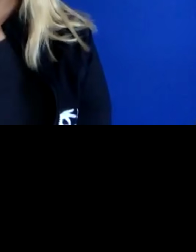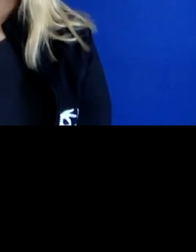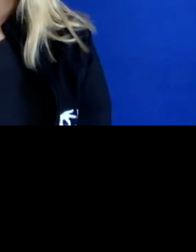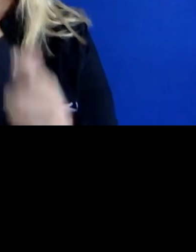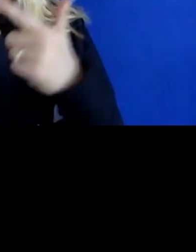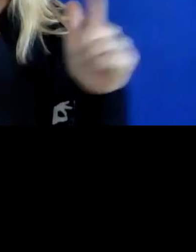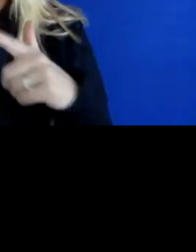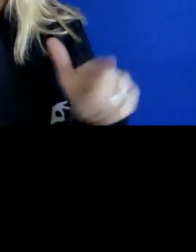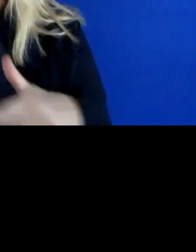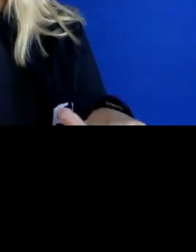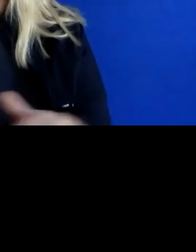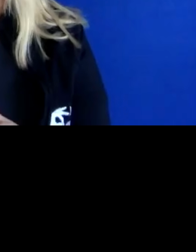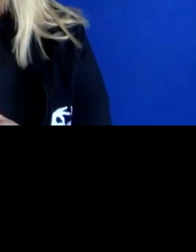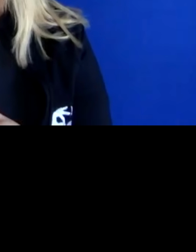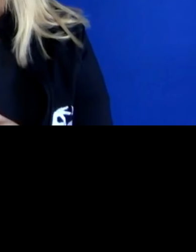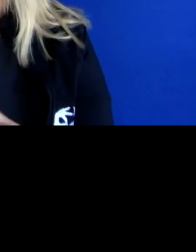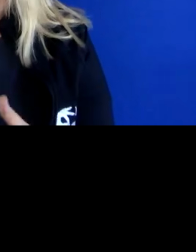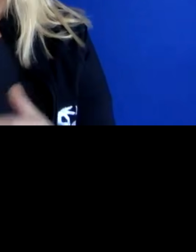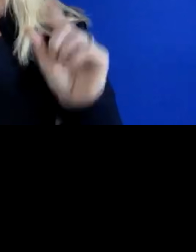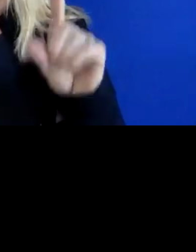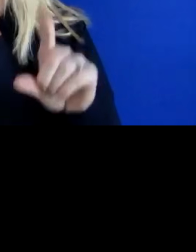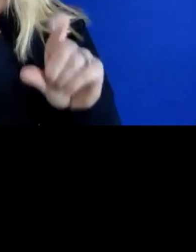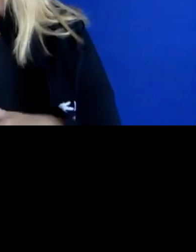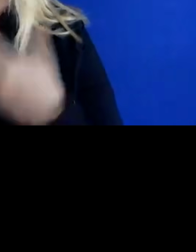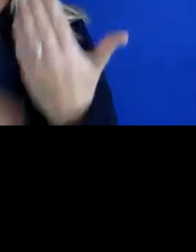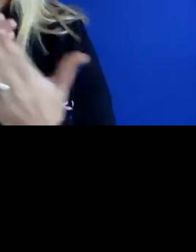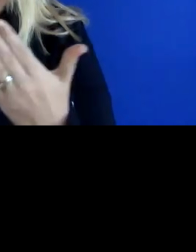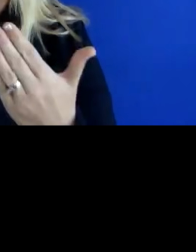I have tested already for Persian, which is a much, much smaller model